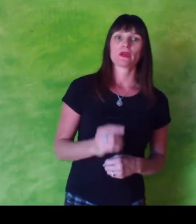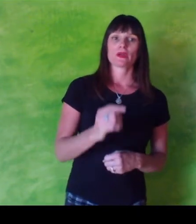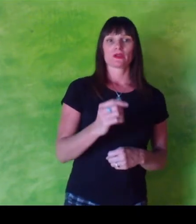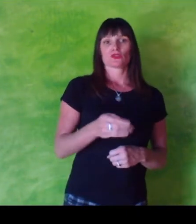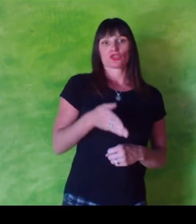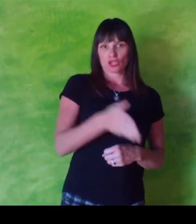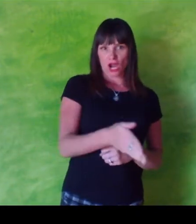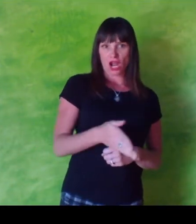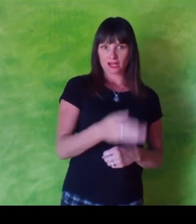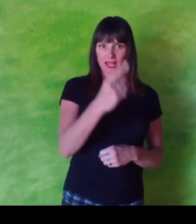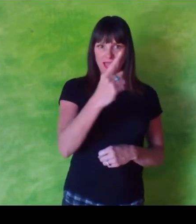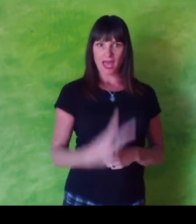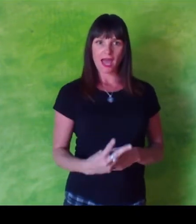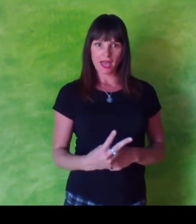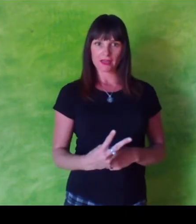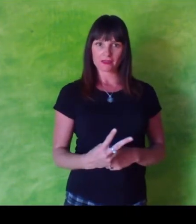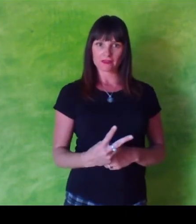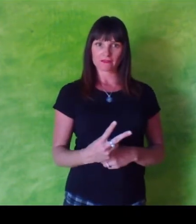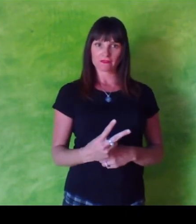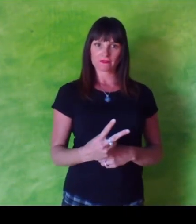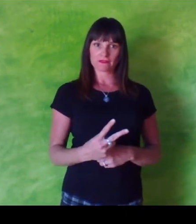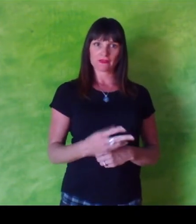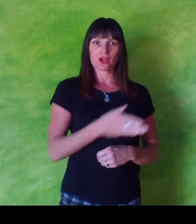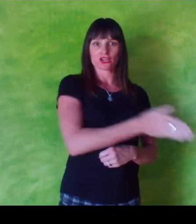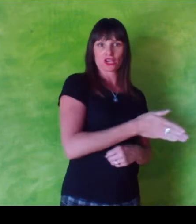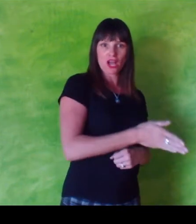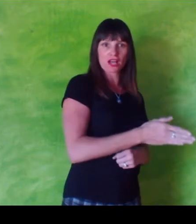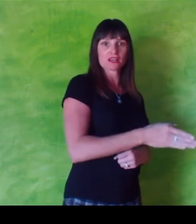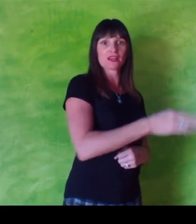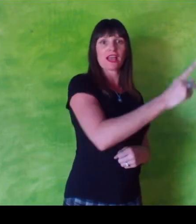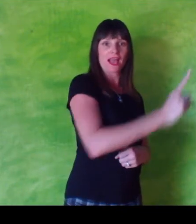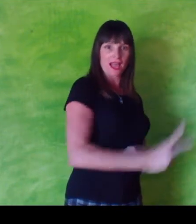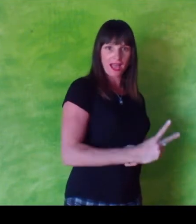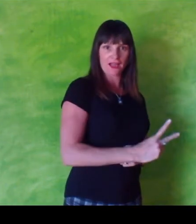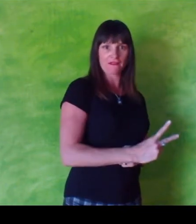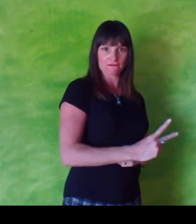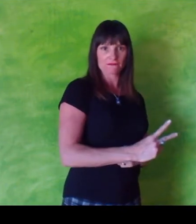just cut it in half first and then cut those in half